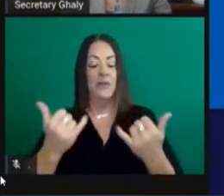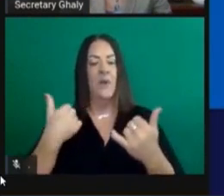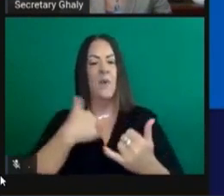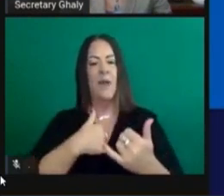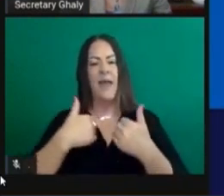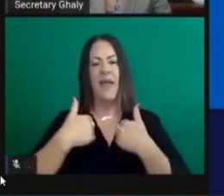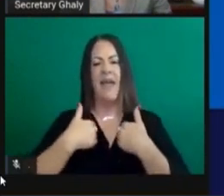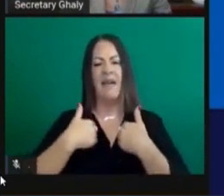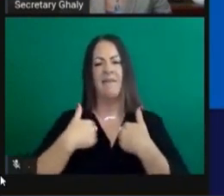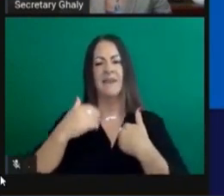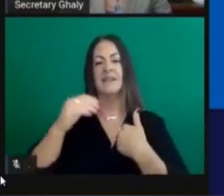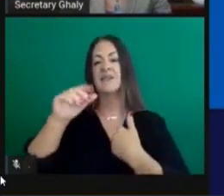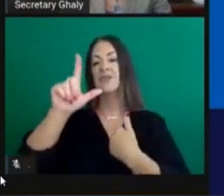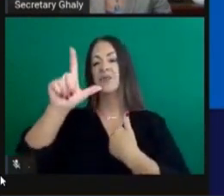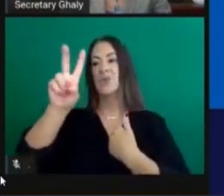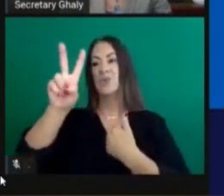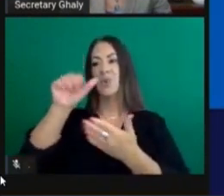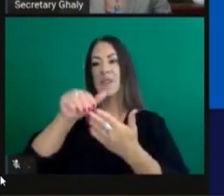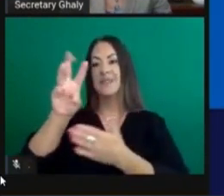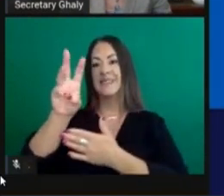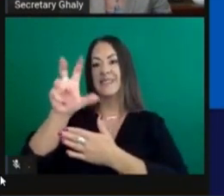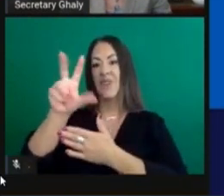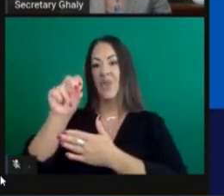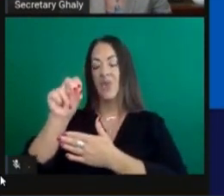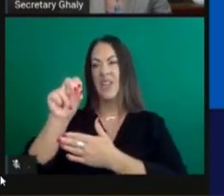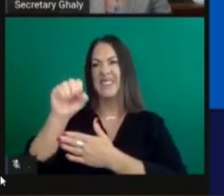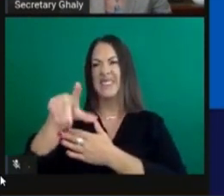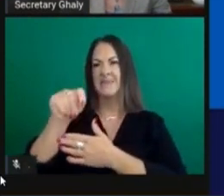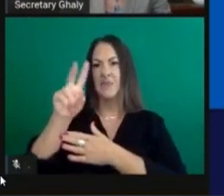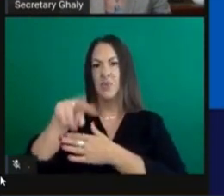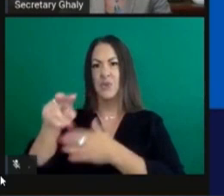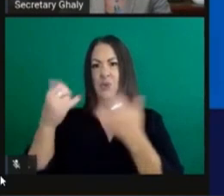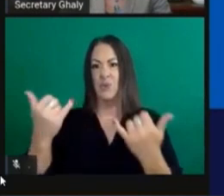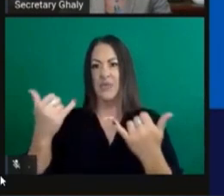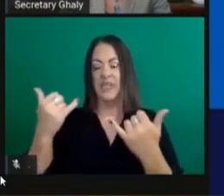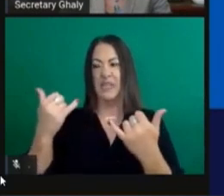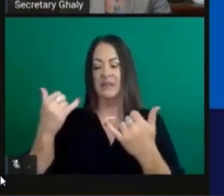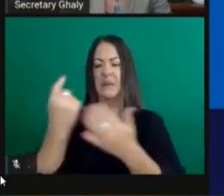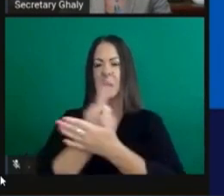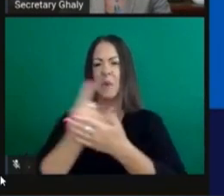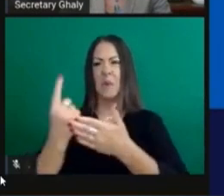OF THE DATA AND REALLY TEST IT. GOOD AFTERNOON, EVERYONE. THANK YOU VERY MUCH.